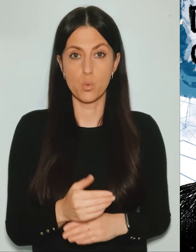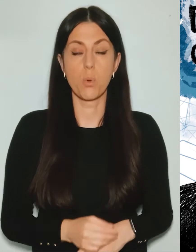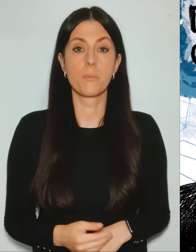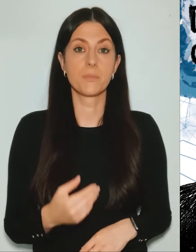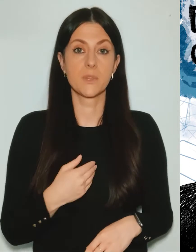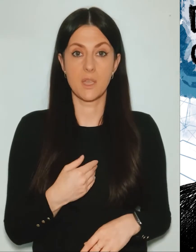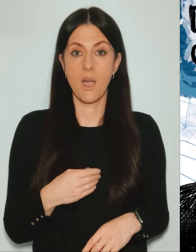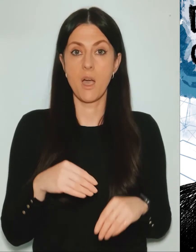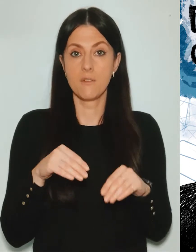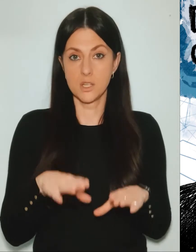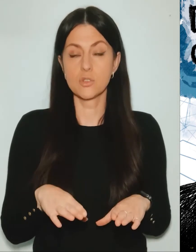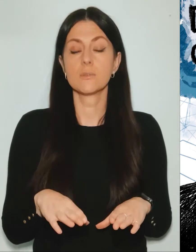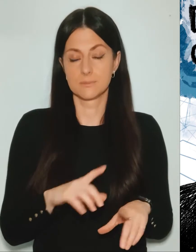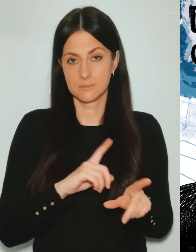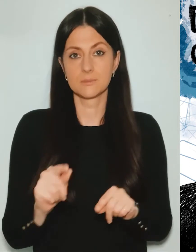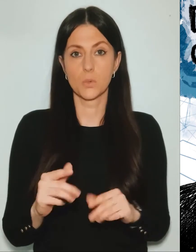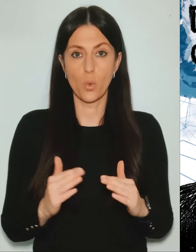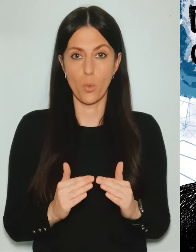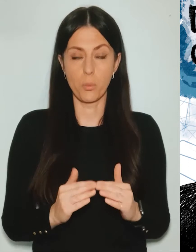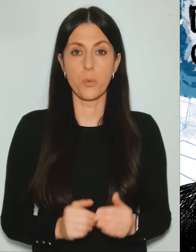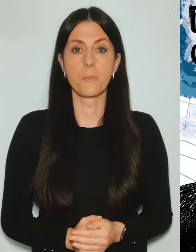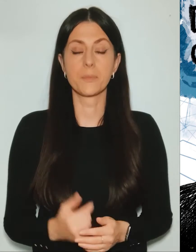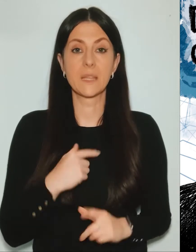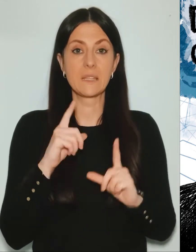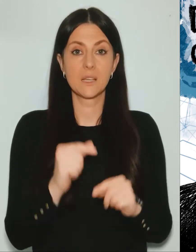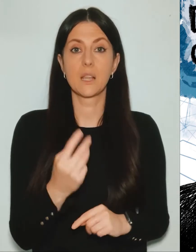It took me three lifts to get home.